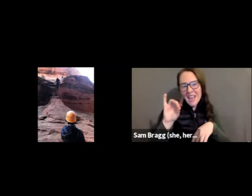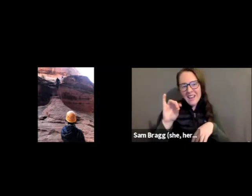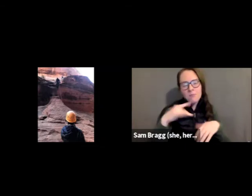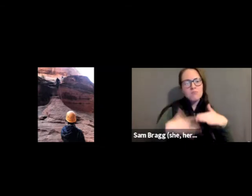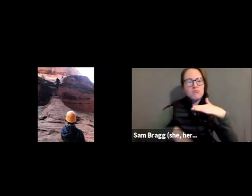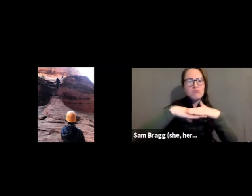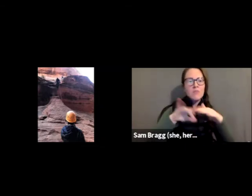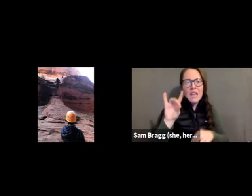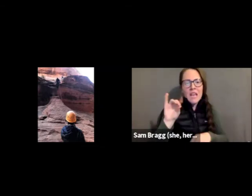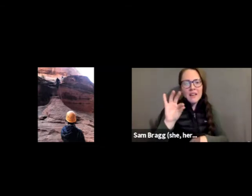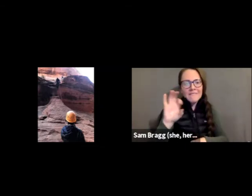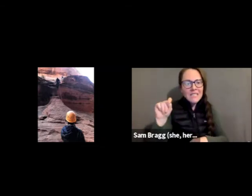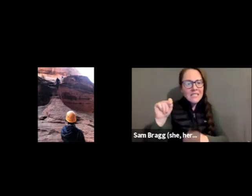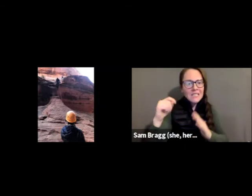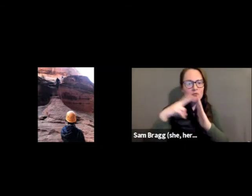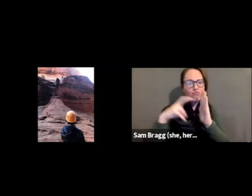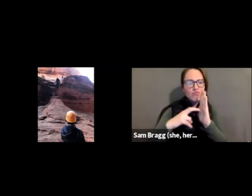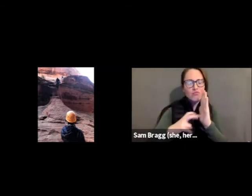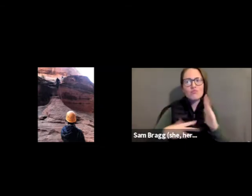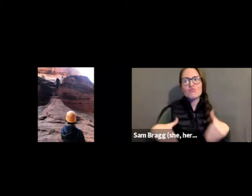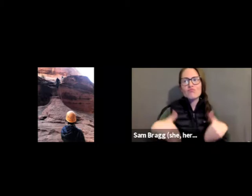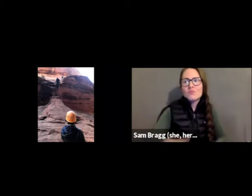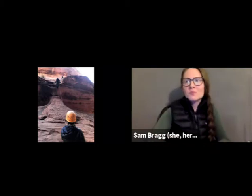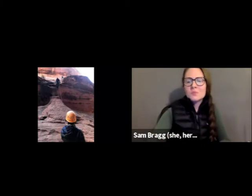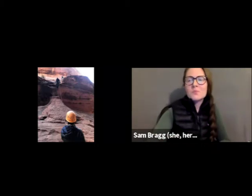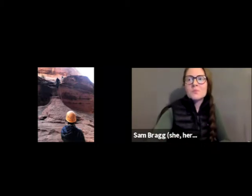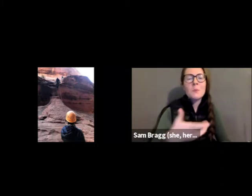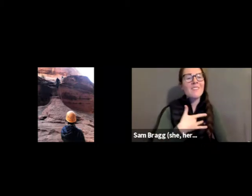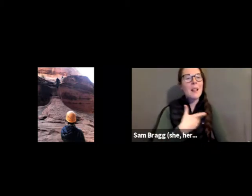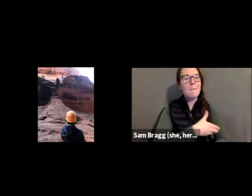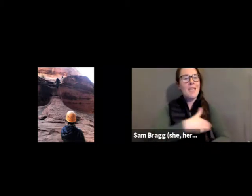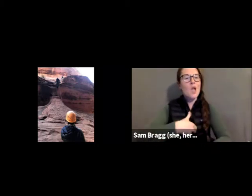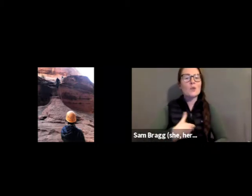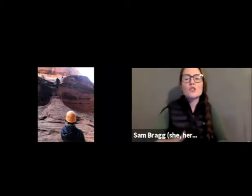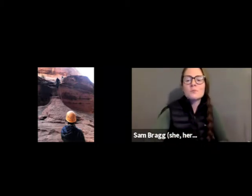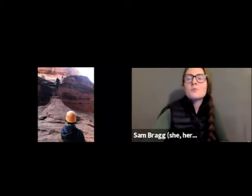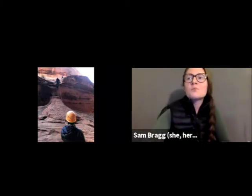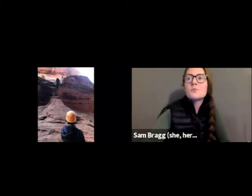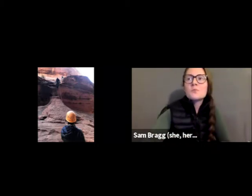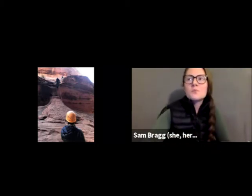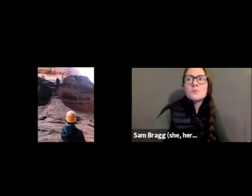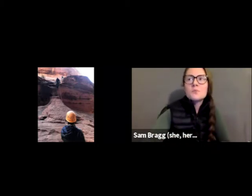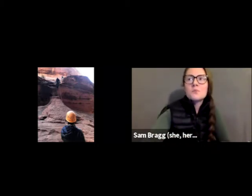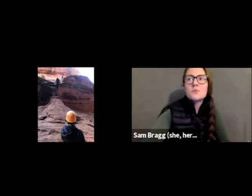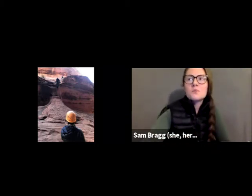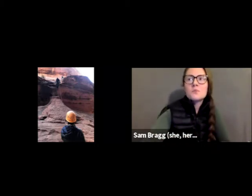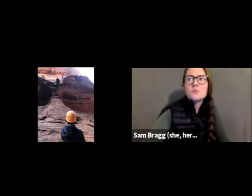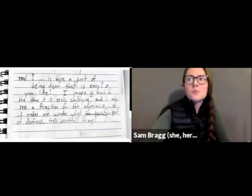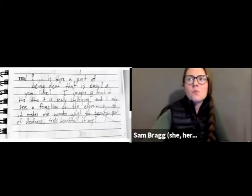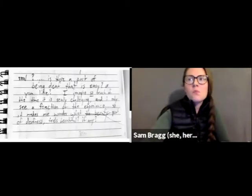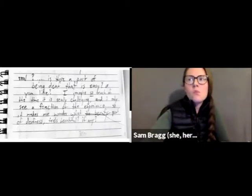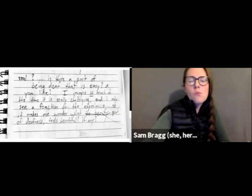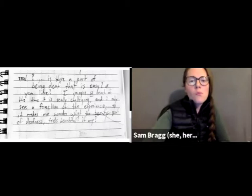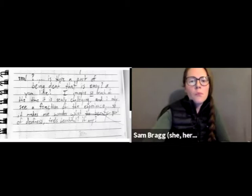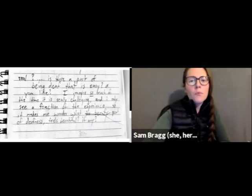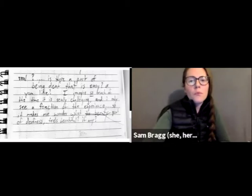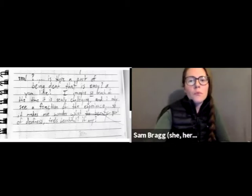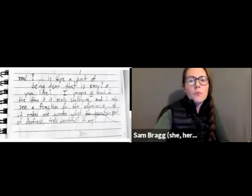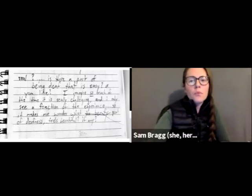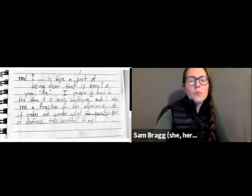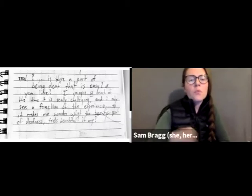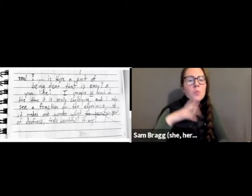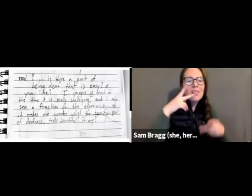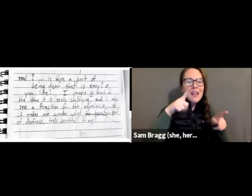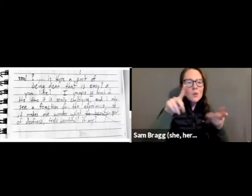is wonderful I'd say it was about 80 feet that i repelled that day. That is pretty phenomenal.